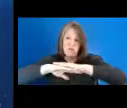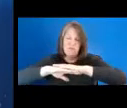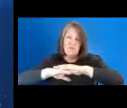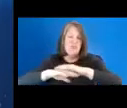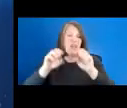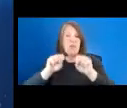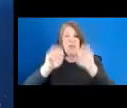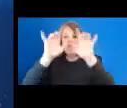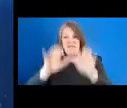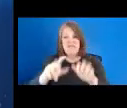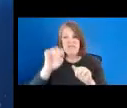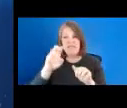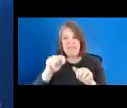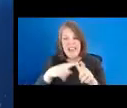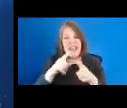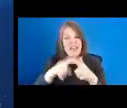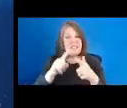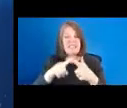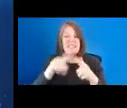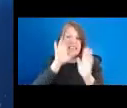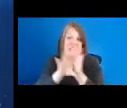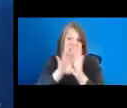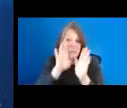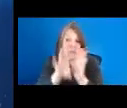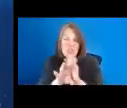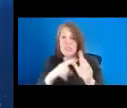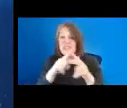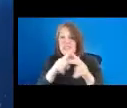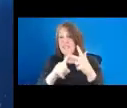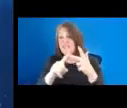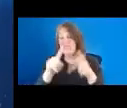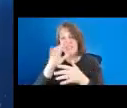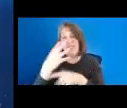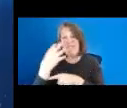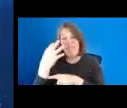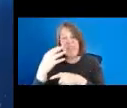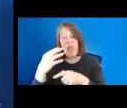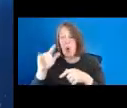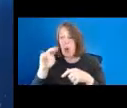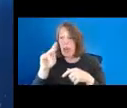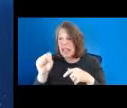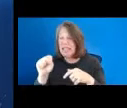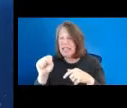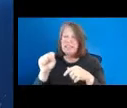need, as many images as you need, video links, audio links like this.